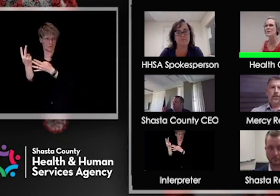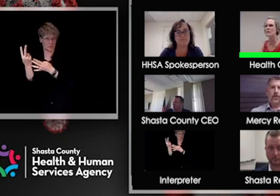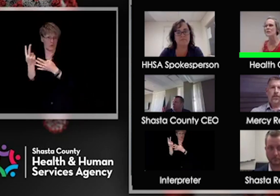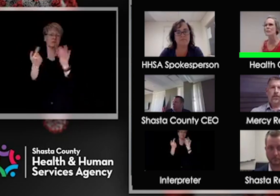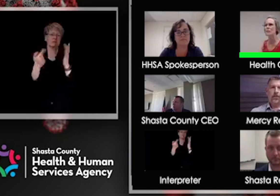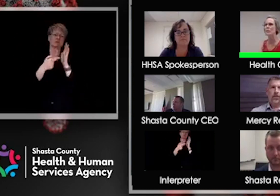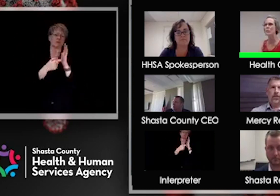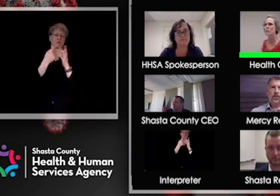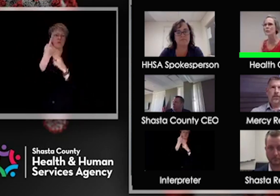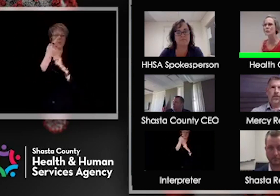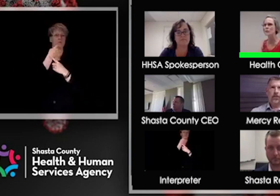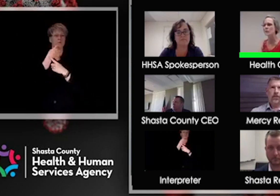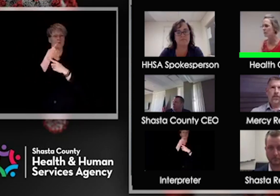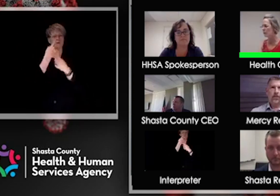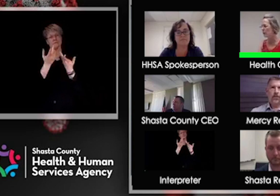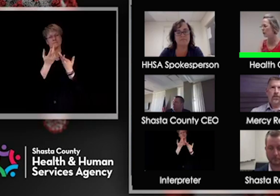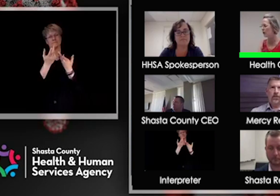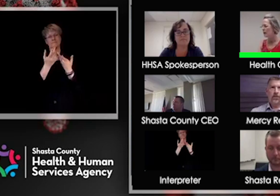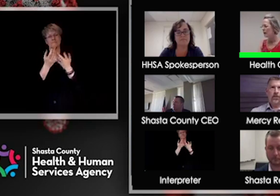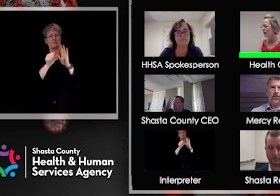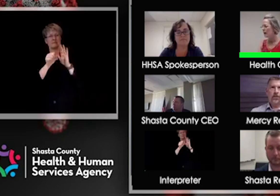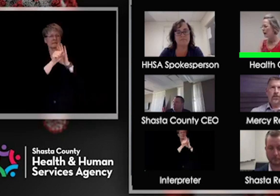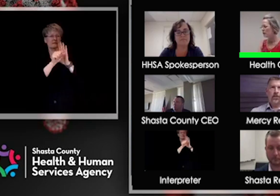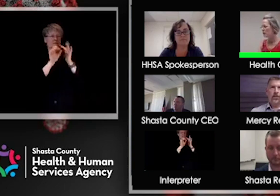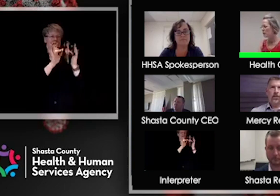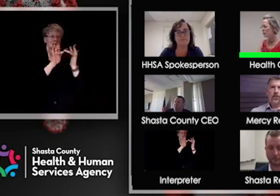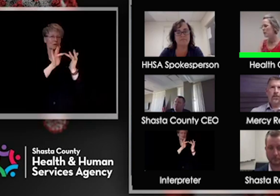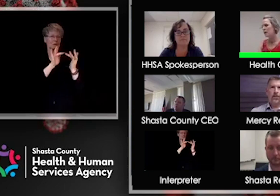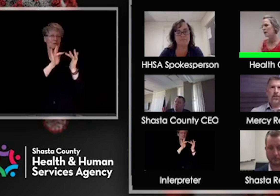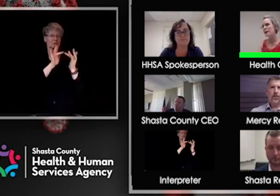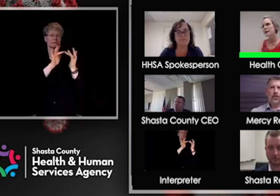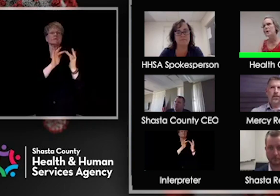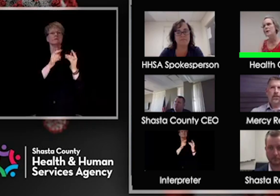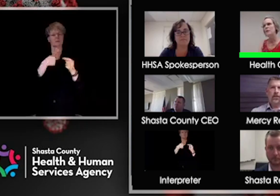and we’re testing more symptomatic people. Again, just a reminder we want to keep our